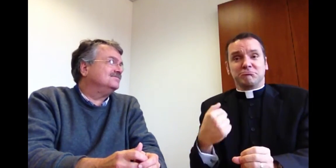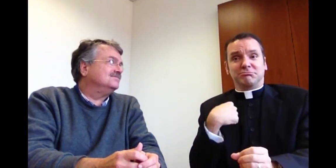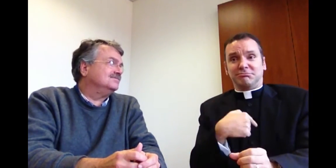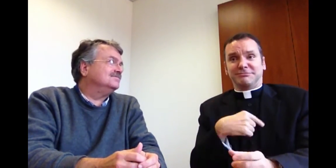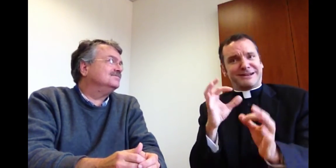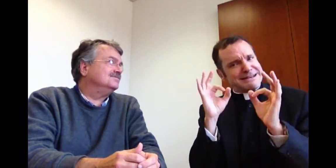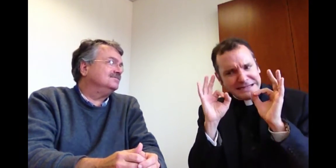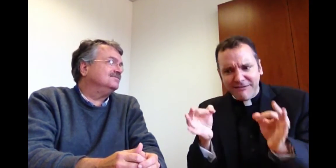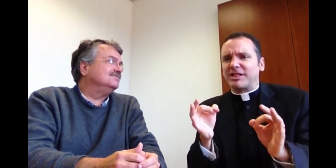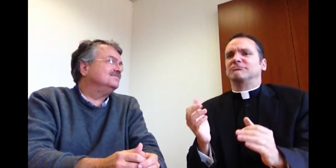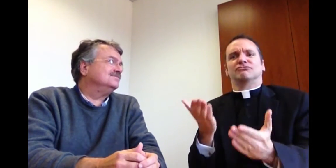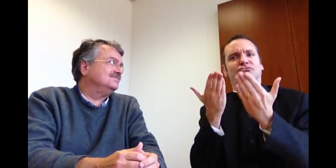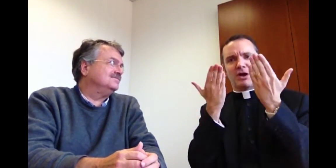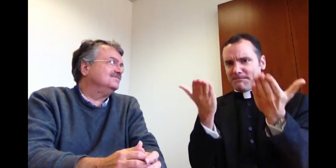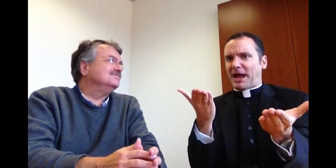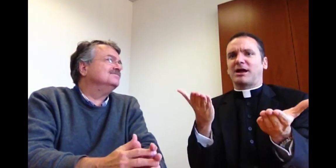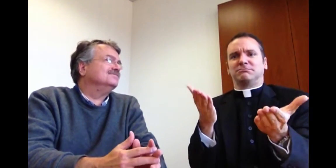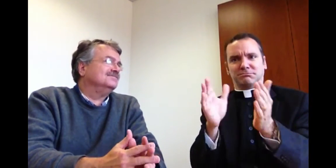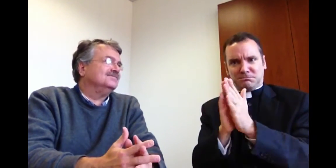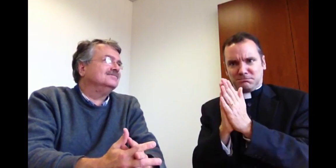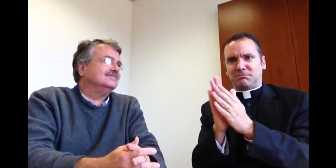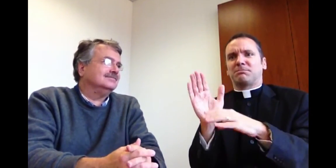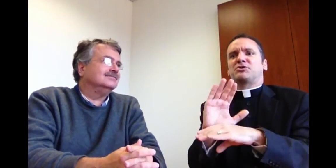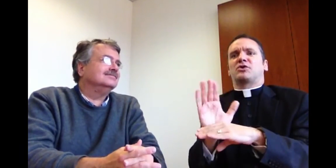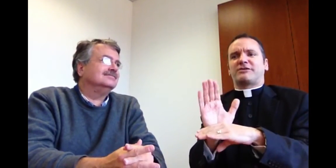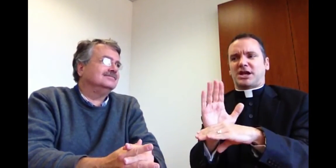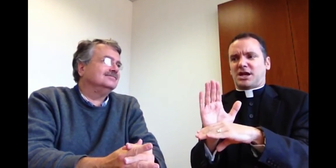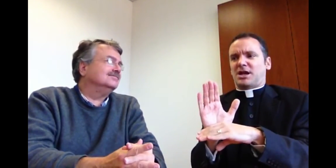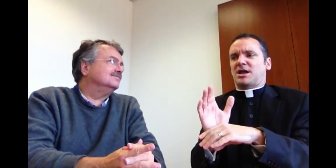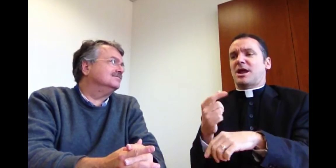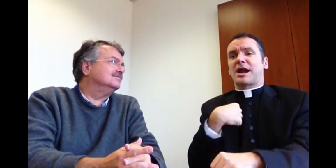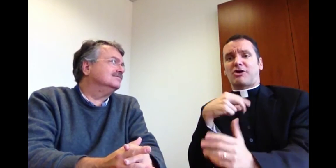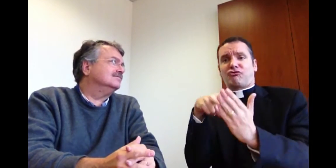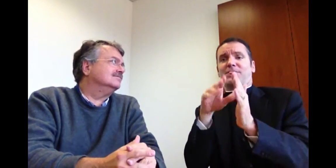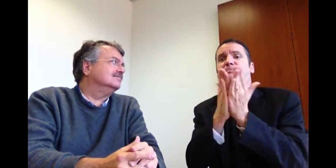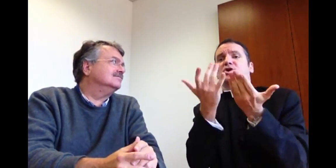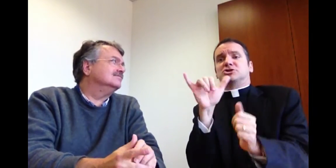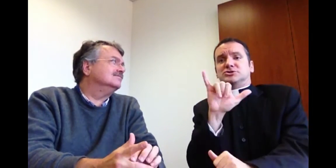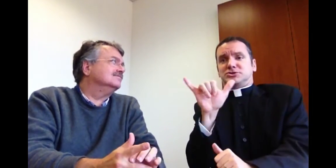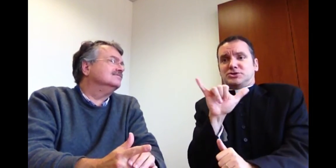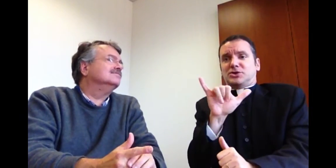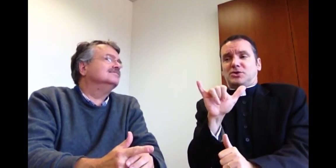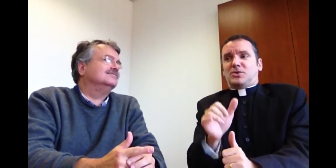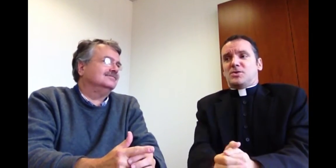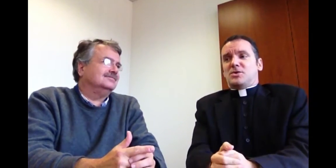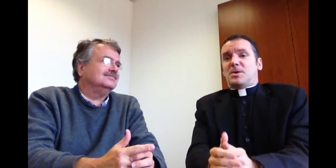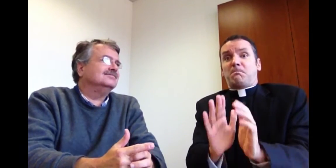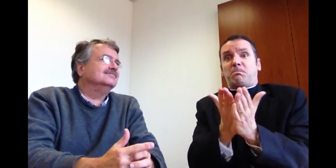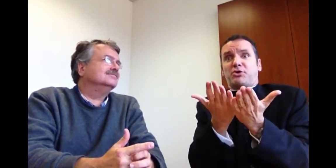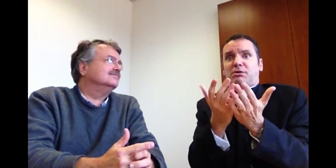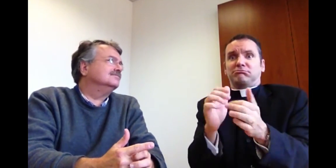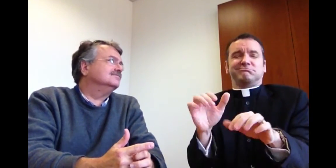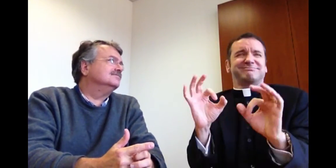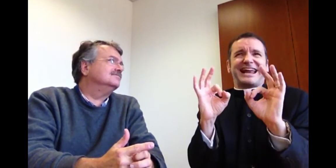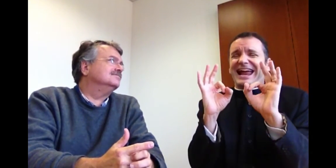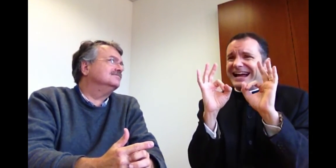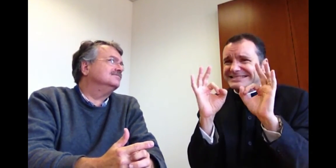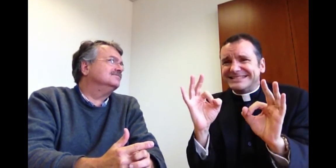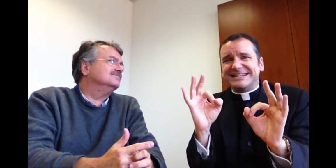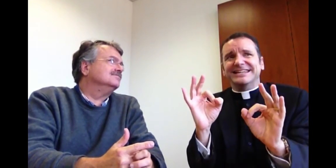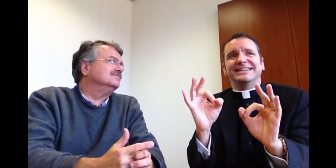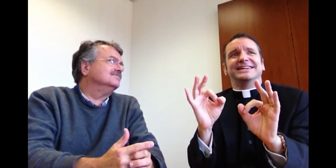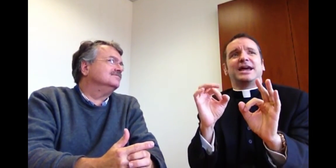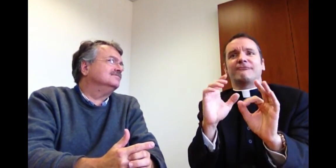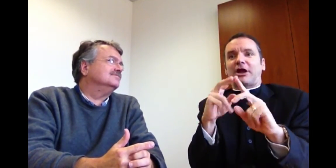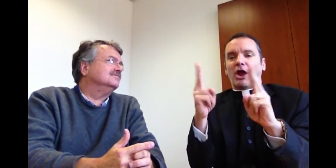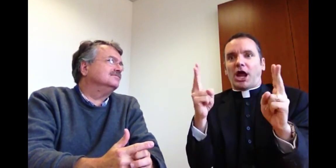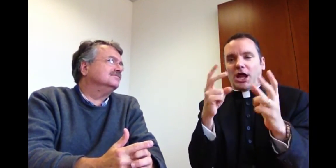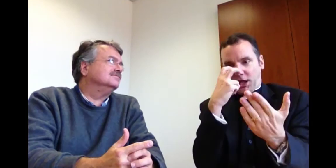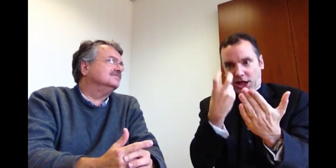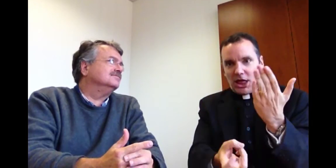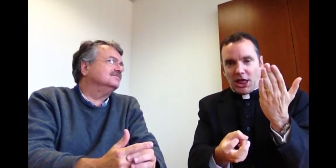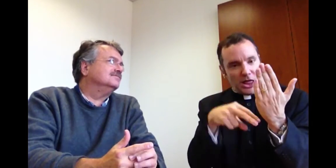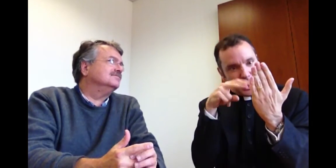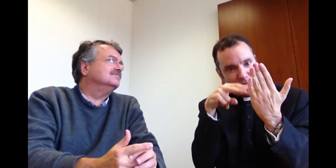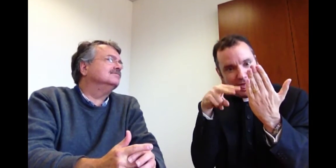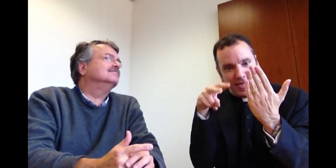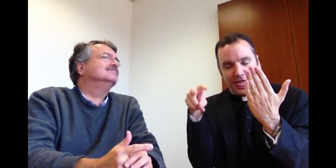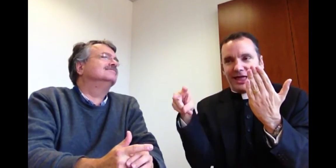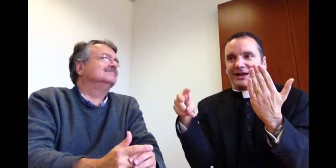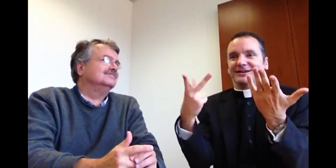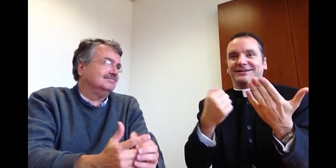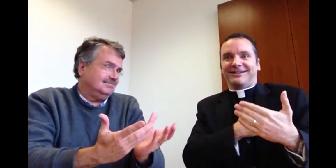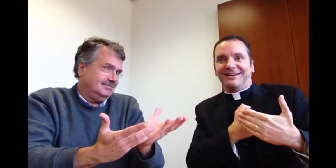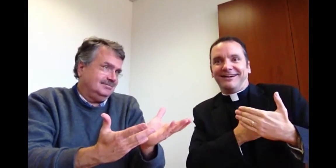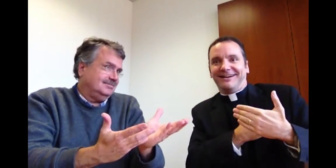Yeah, we definitely recommend the movie. Also, I read the book, which did an excellent job immersing me.